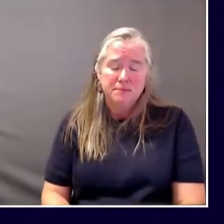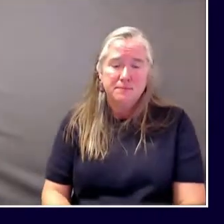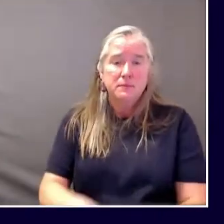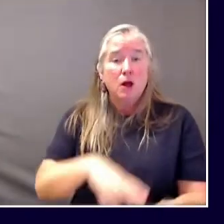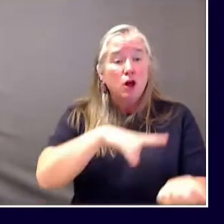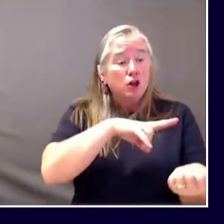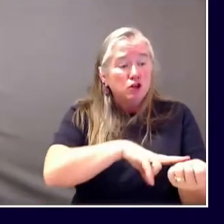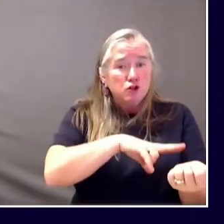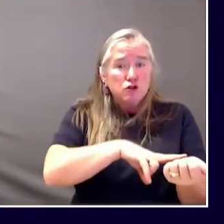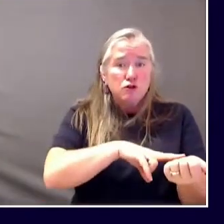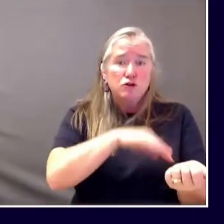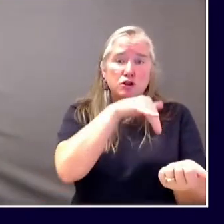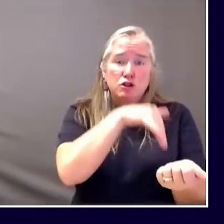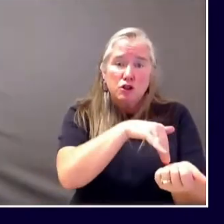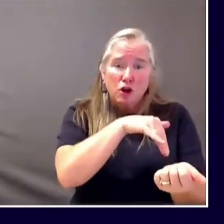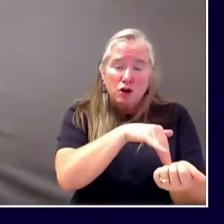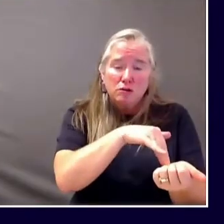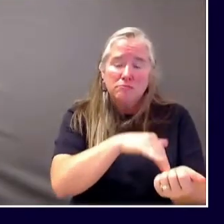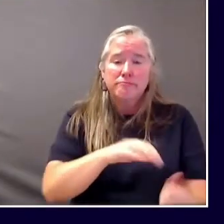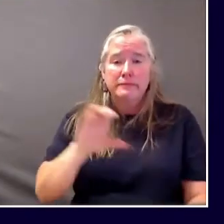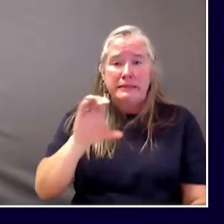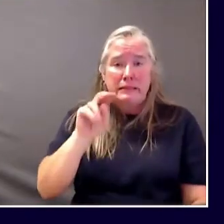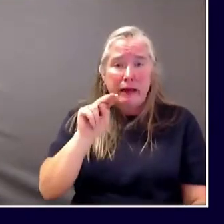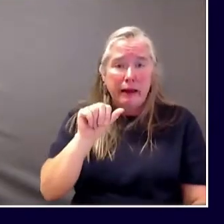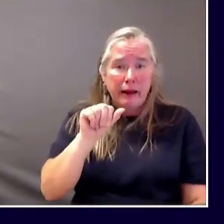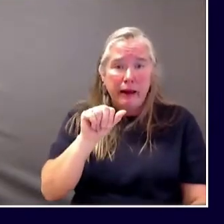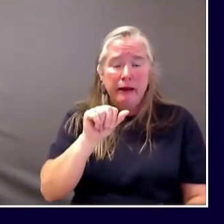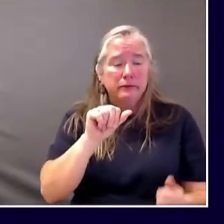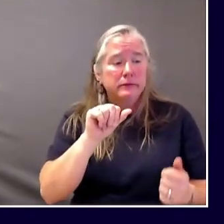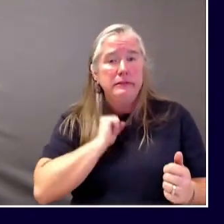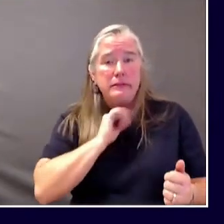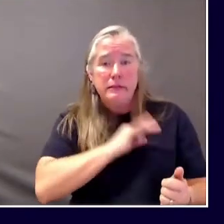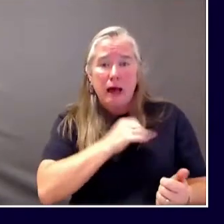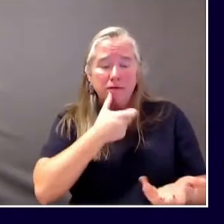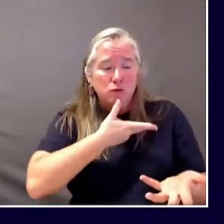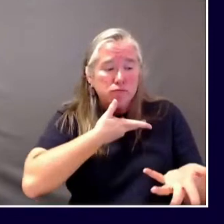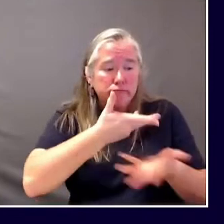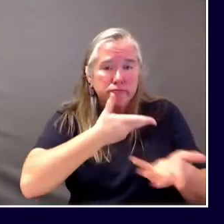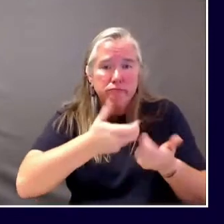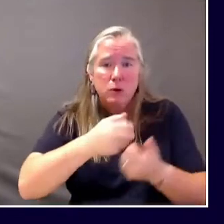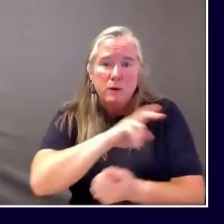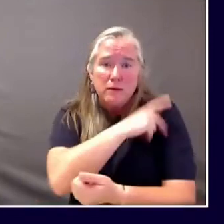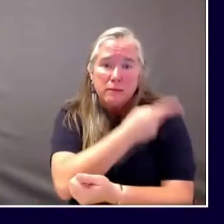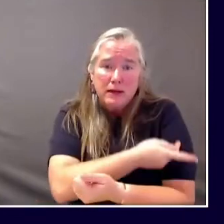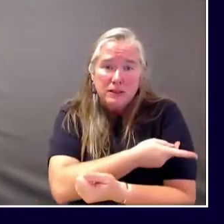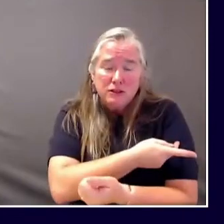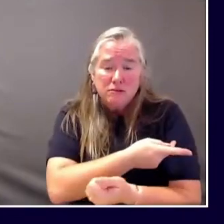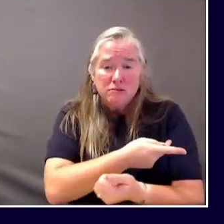doctor who's attending to some